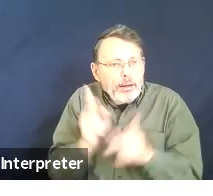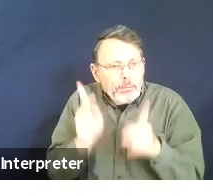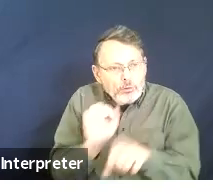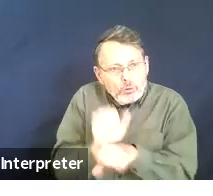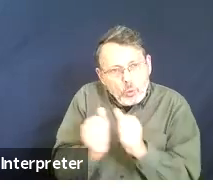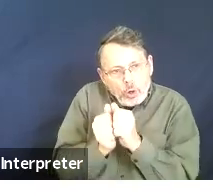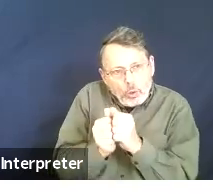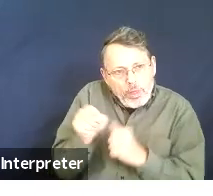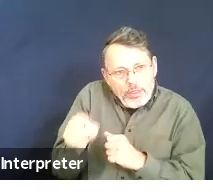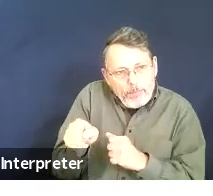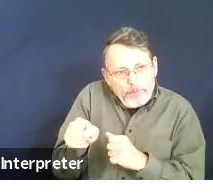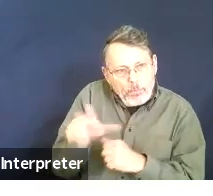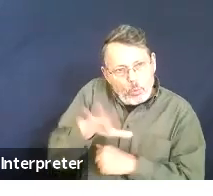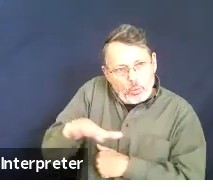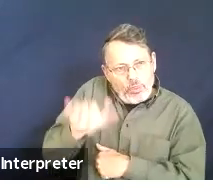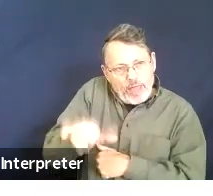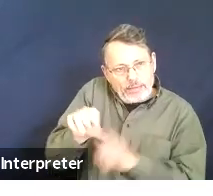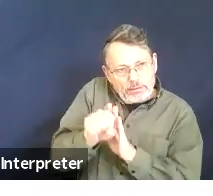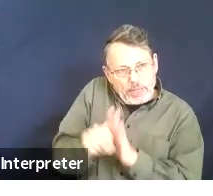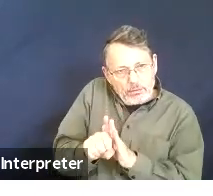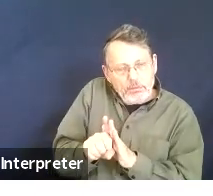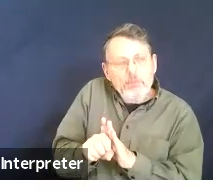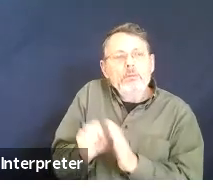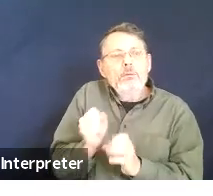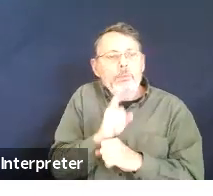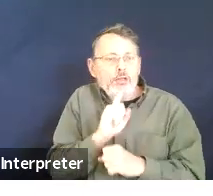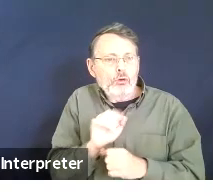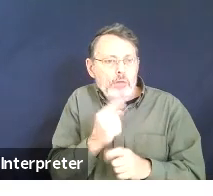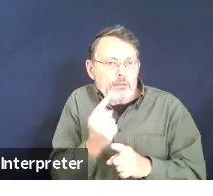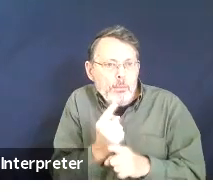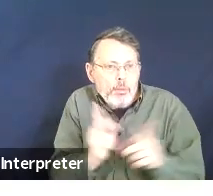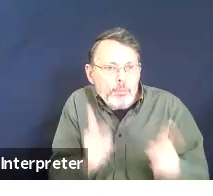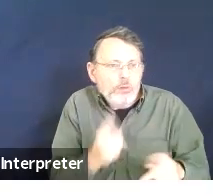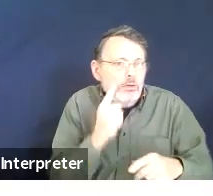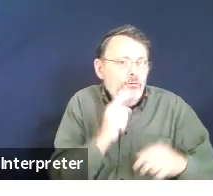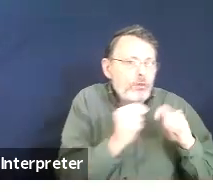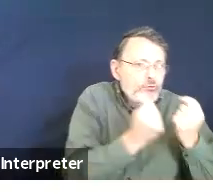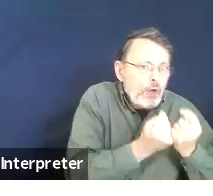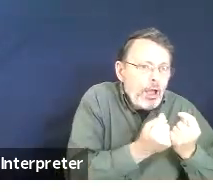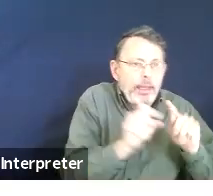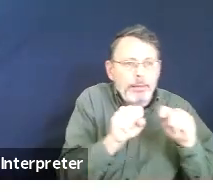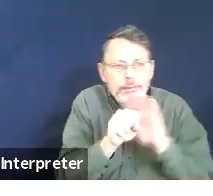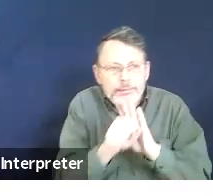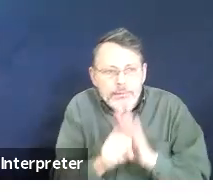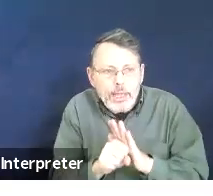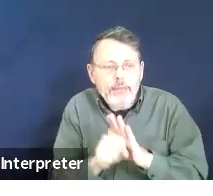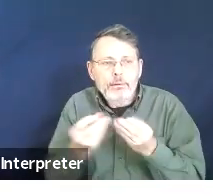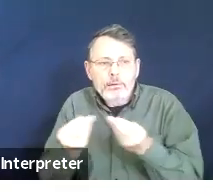that these are state, tribal or territory, to make sure that these very important concerns are being